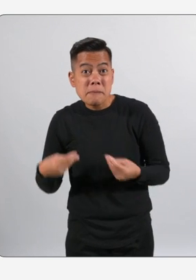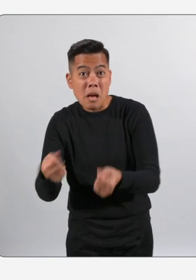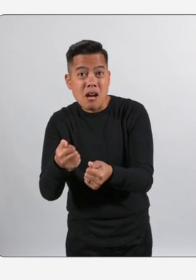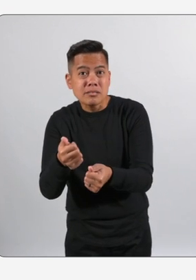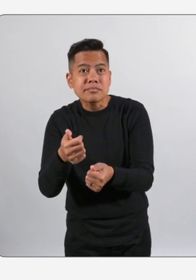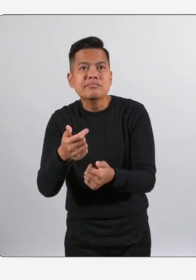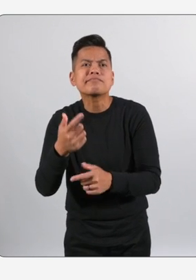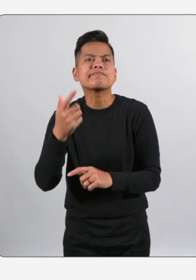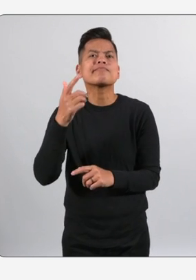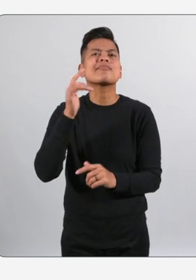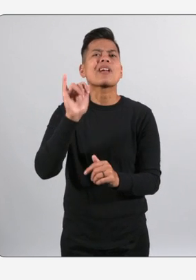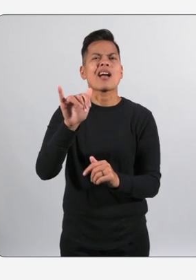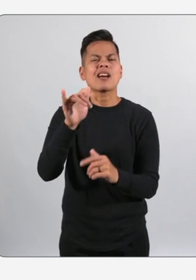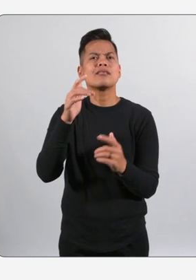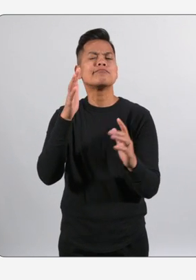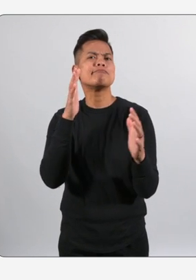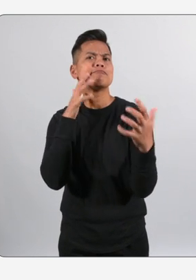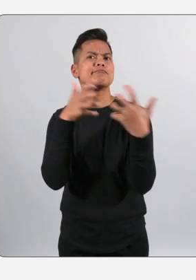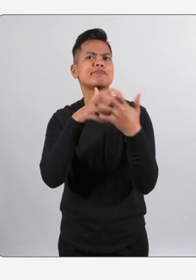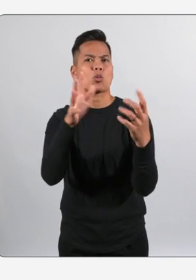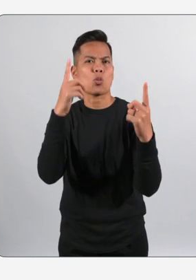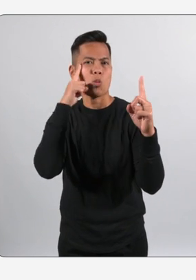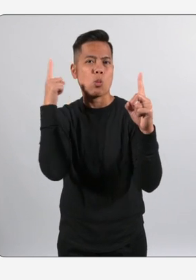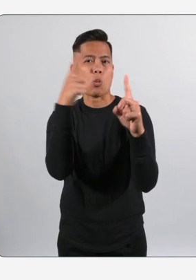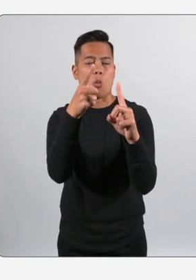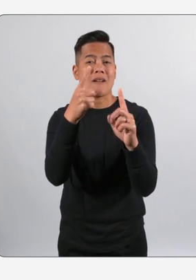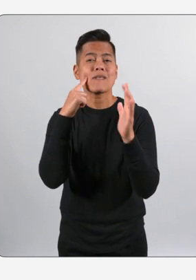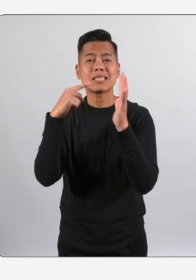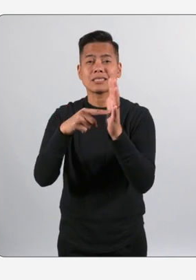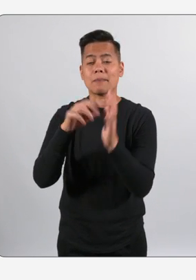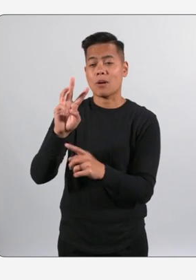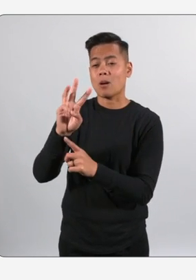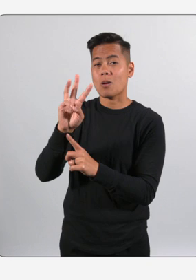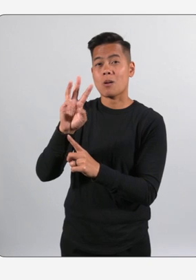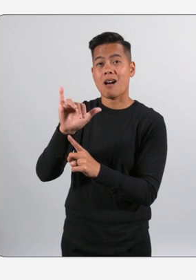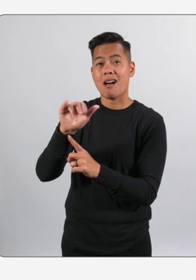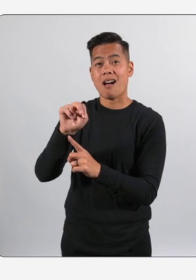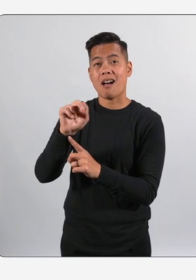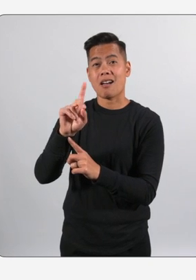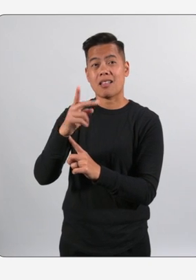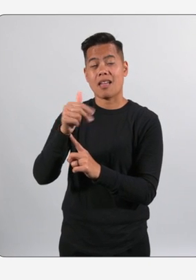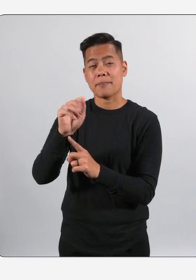your goals. A great example of this is Wyndham Hotels And Resorts. Working in close partnership,